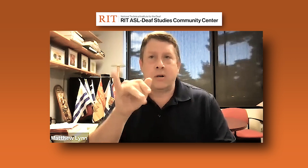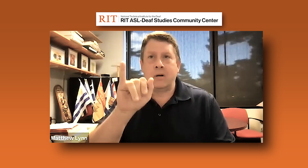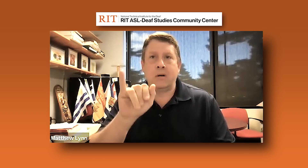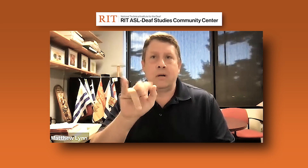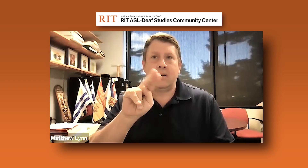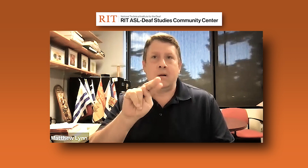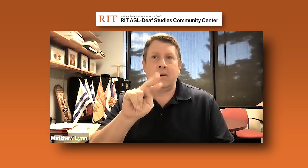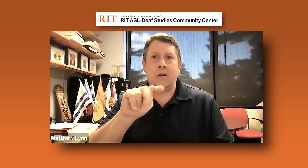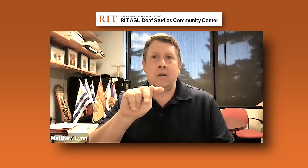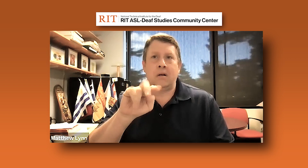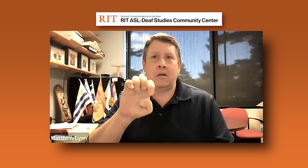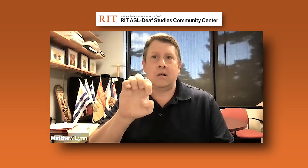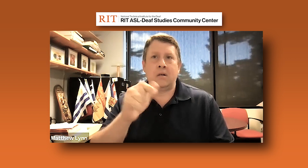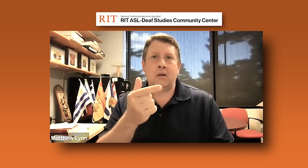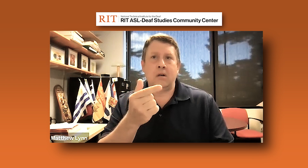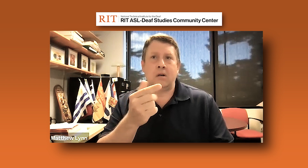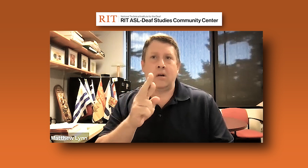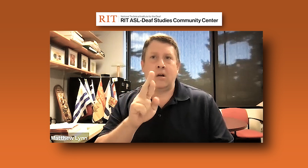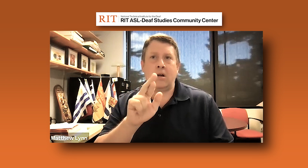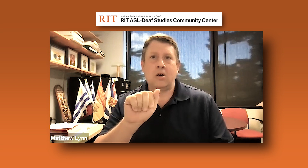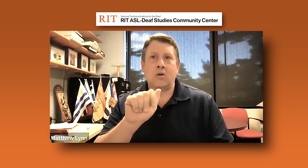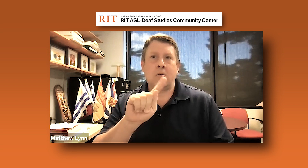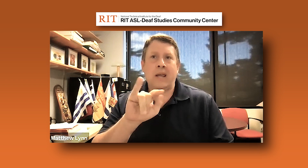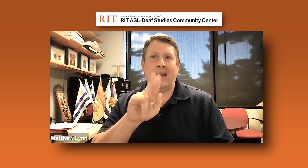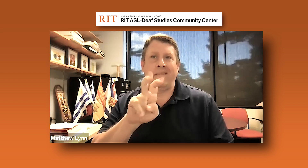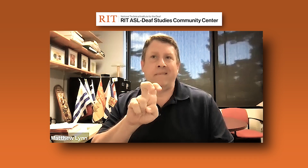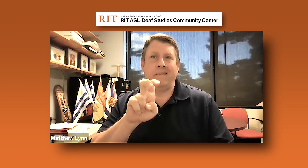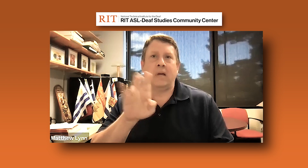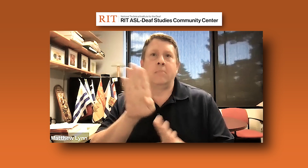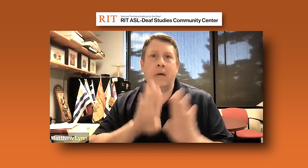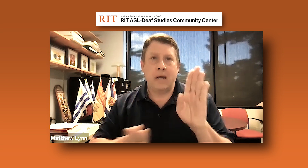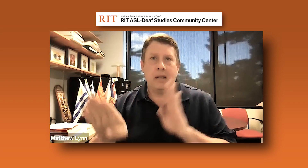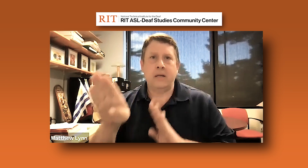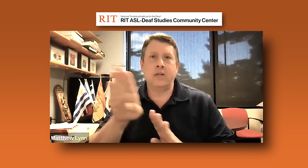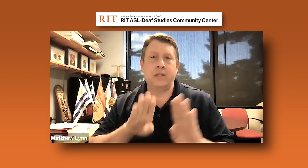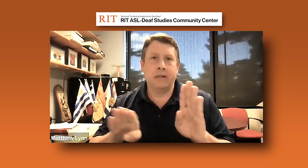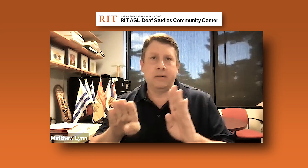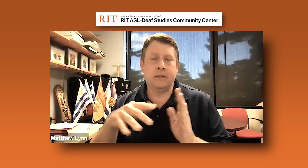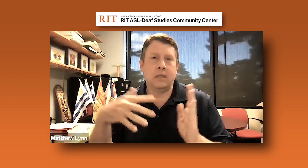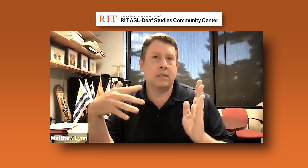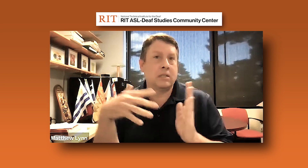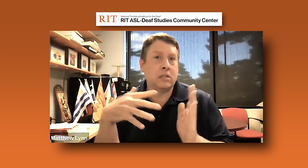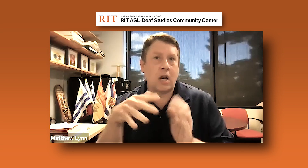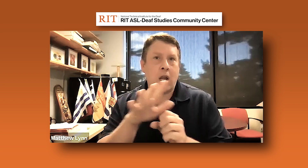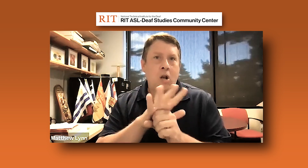in a PhD program majoring in integrative biology.